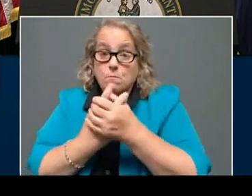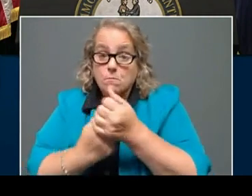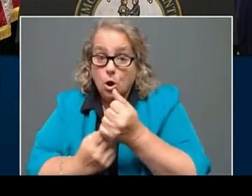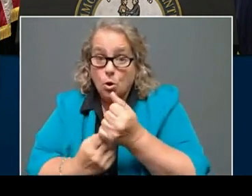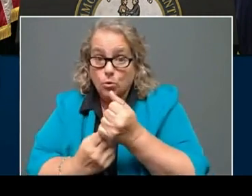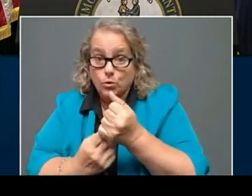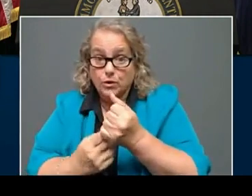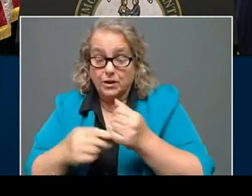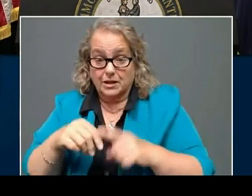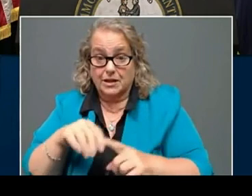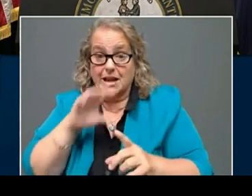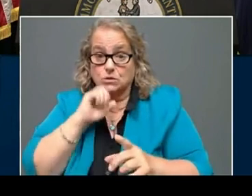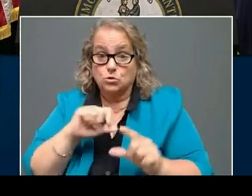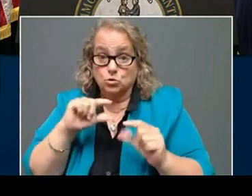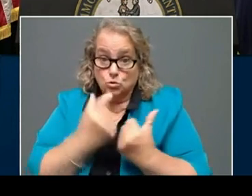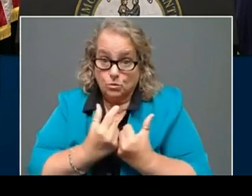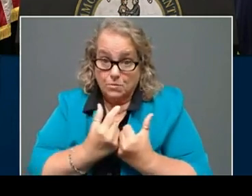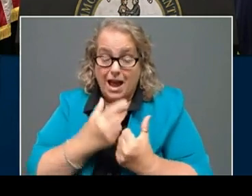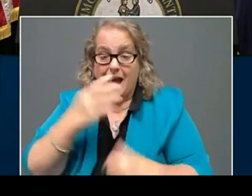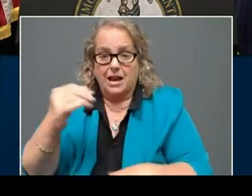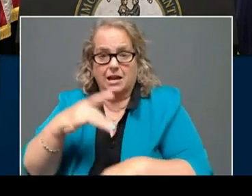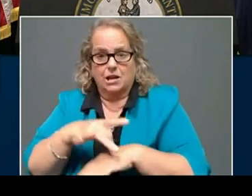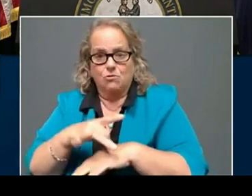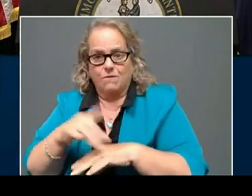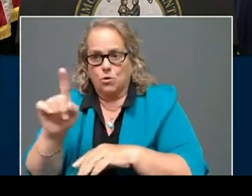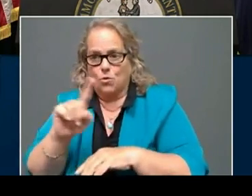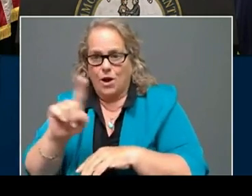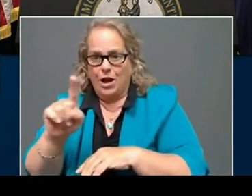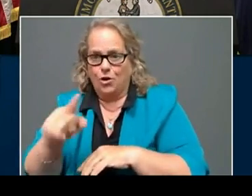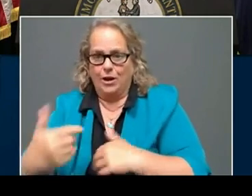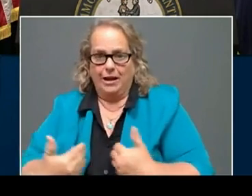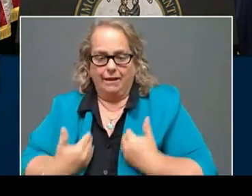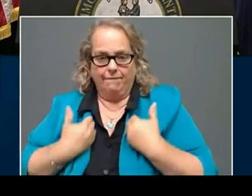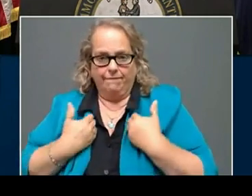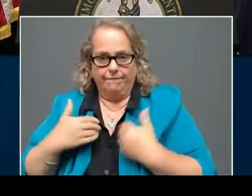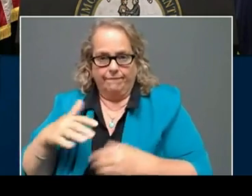groups demographically, uh as well as regionally and